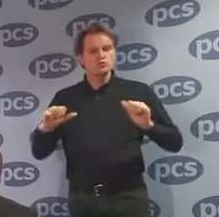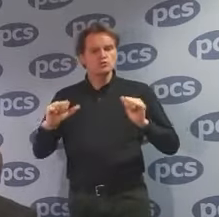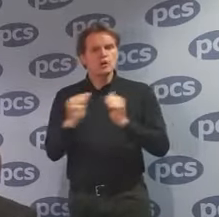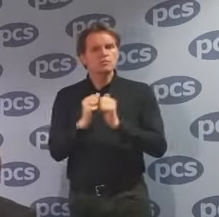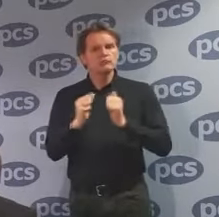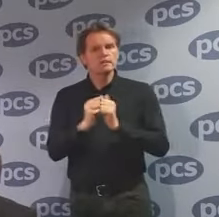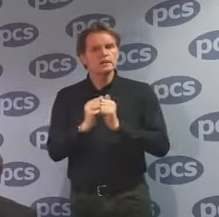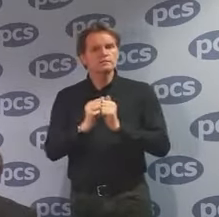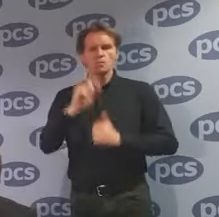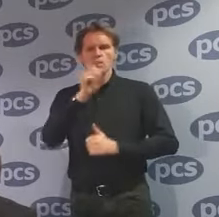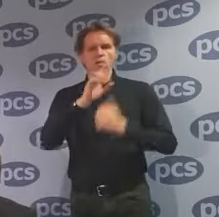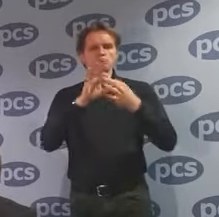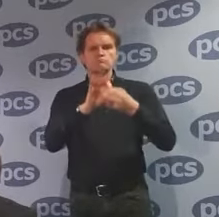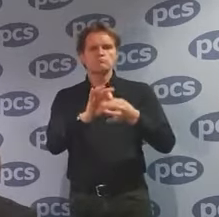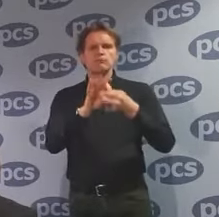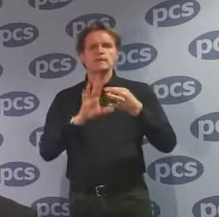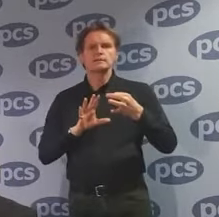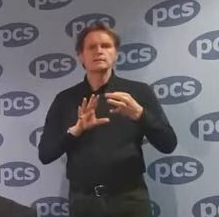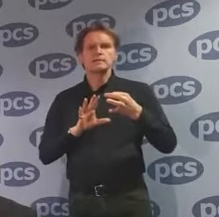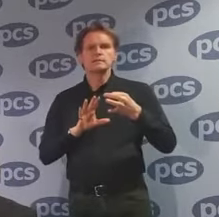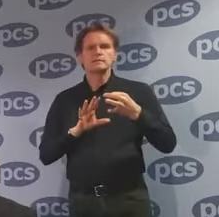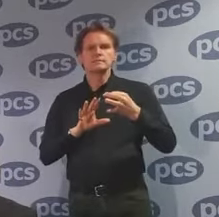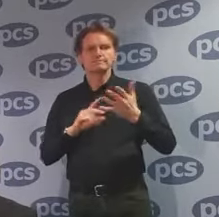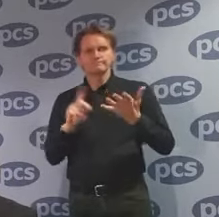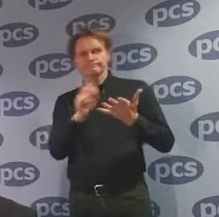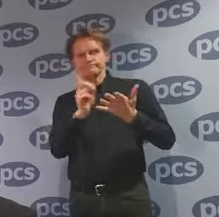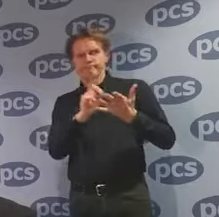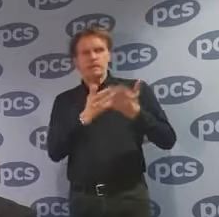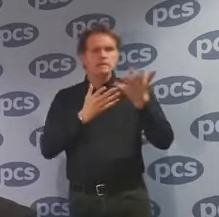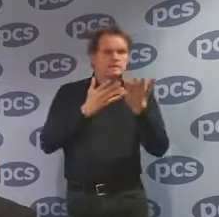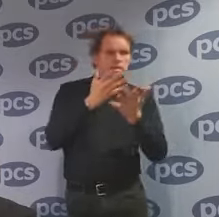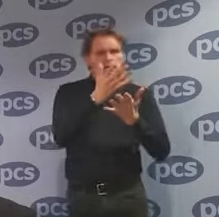negotiation difficulties make it more likely that they would not like to have